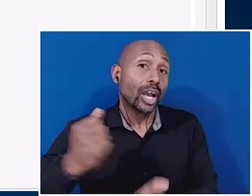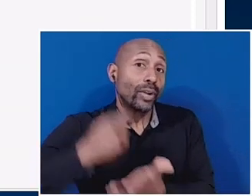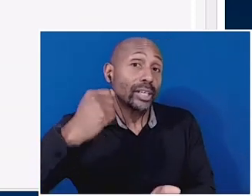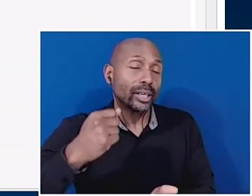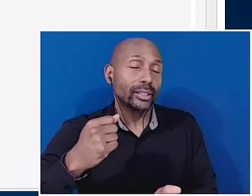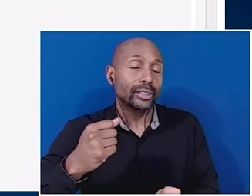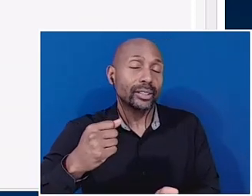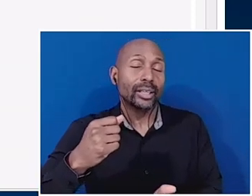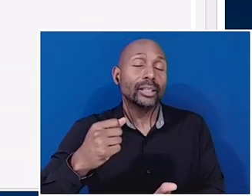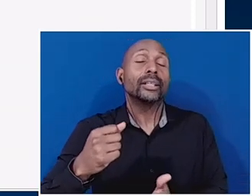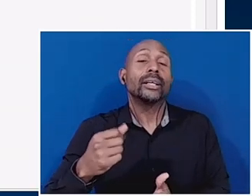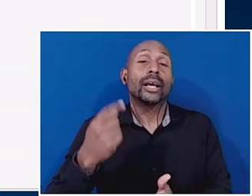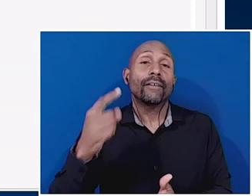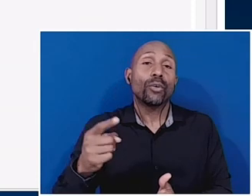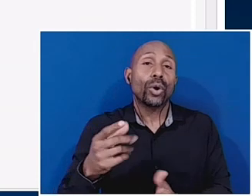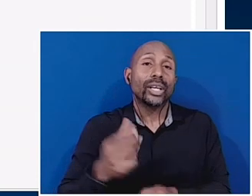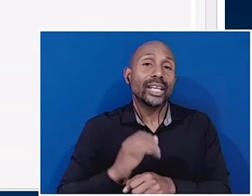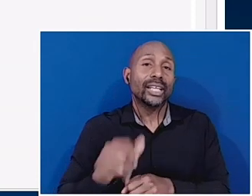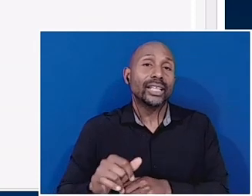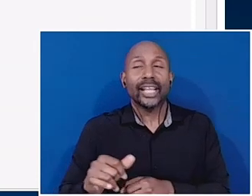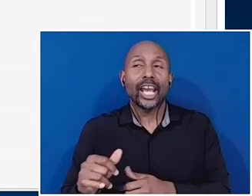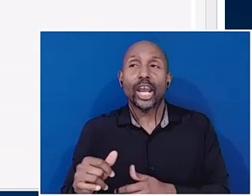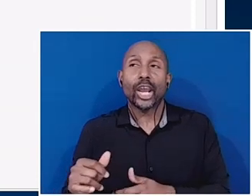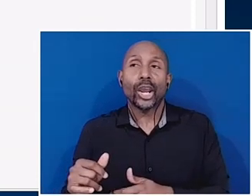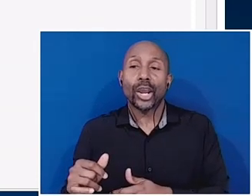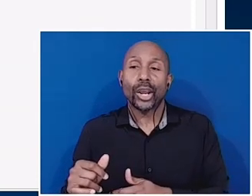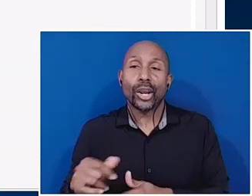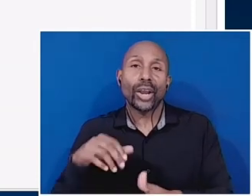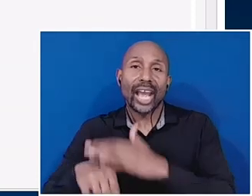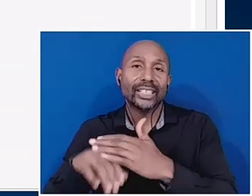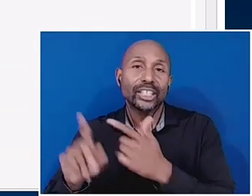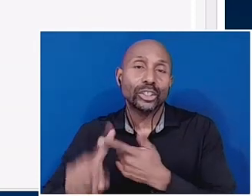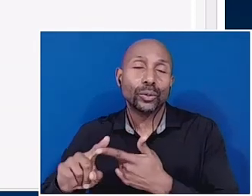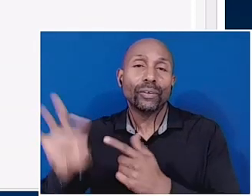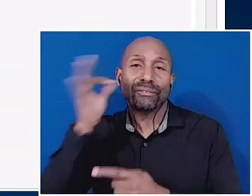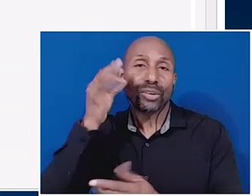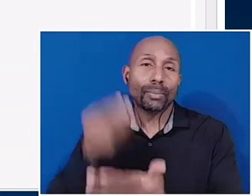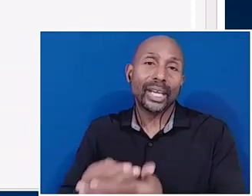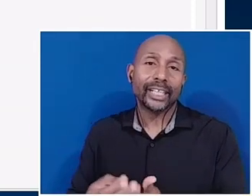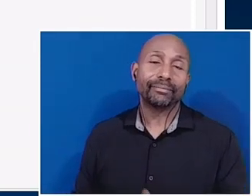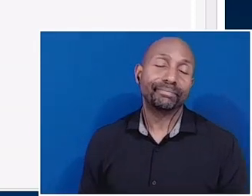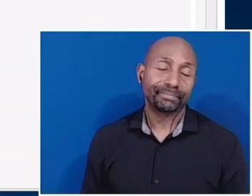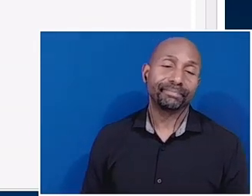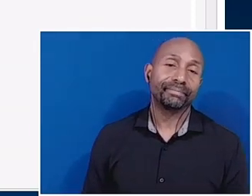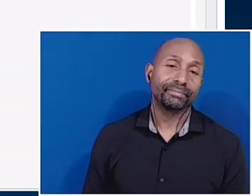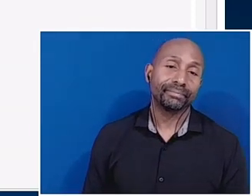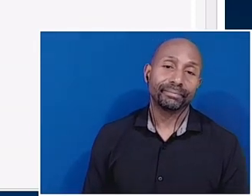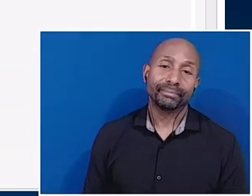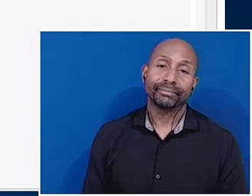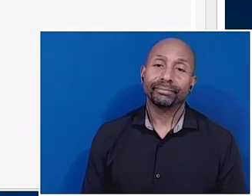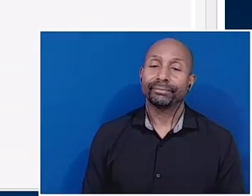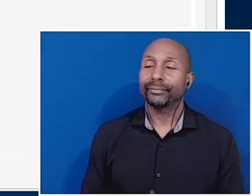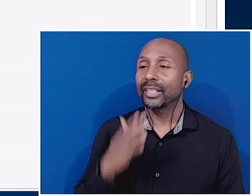purpose of getting their ticket punched to access Federal money. Thanks. Thanks, Barmak, appreciate it.